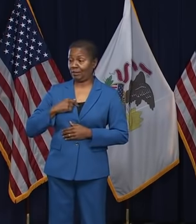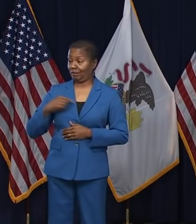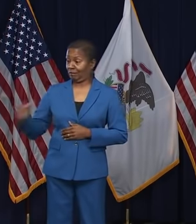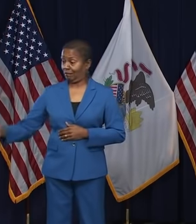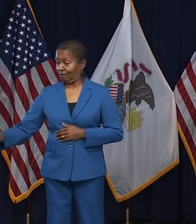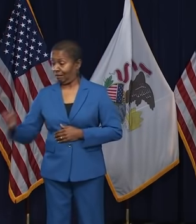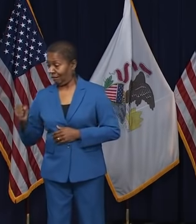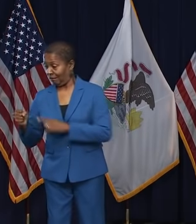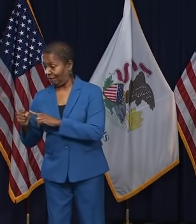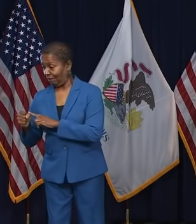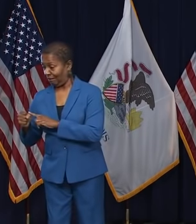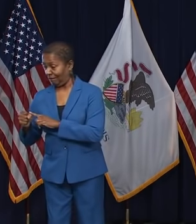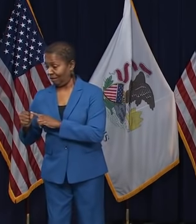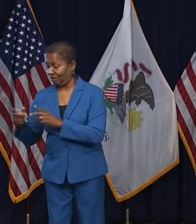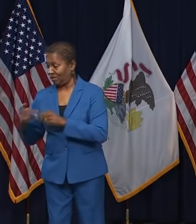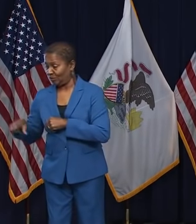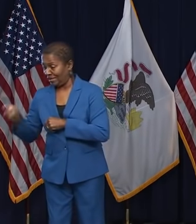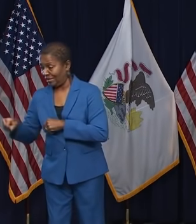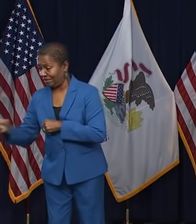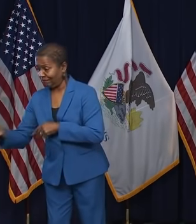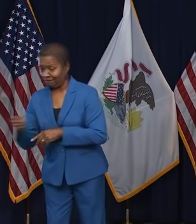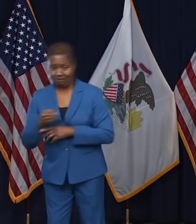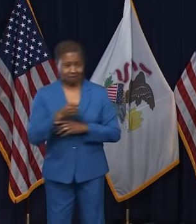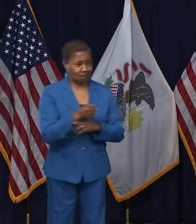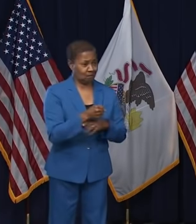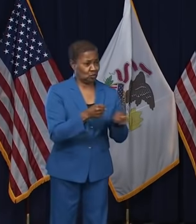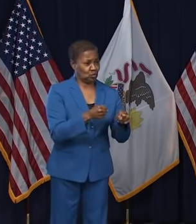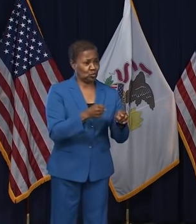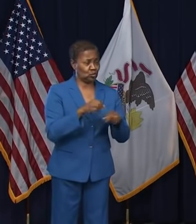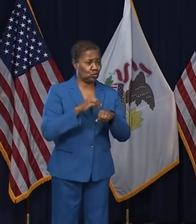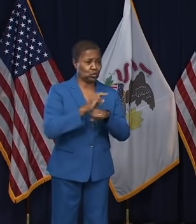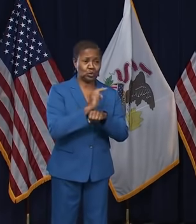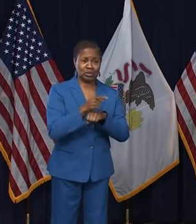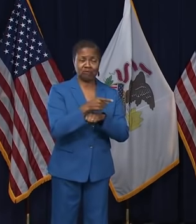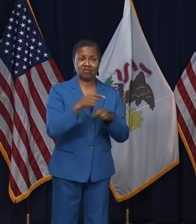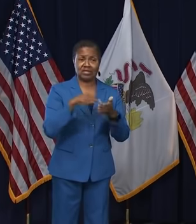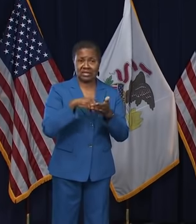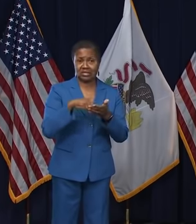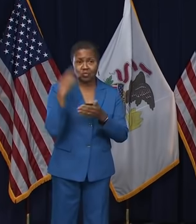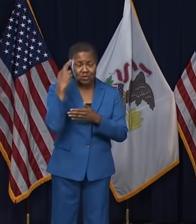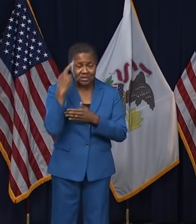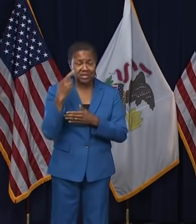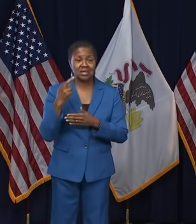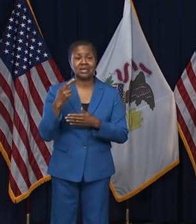one of space now than a is of personnel And so it is you know our Guard is really up of Illinois already if there